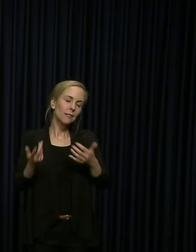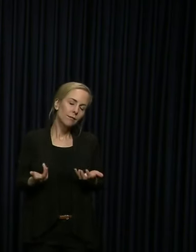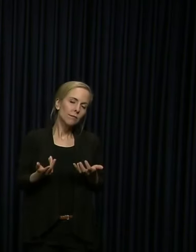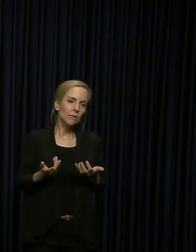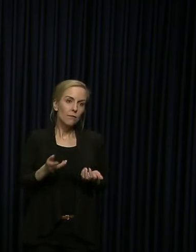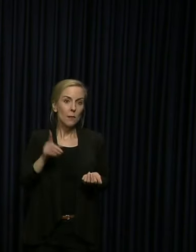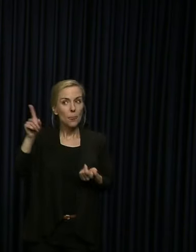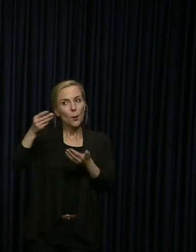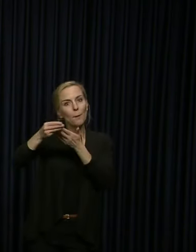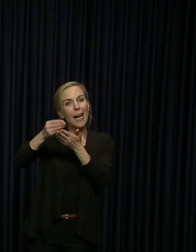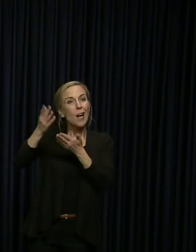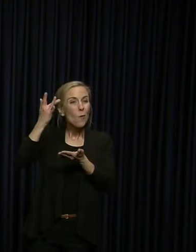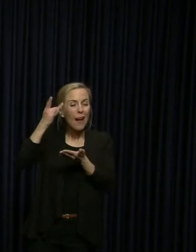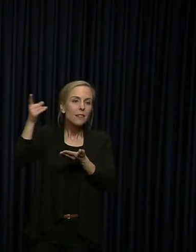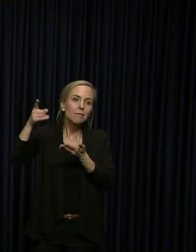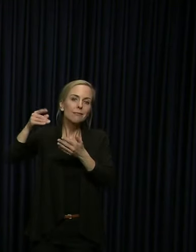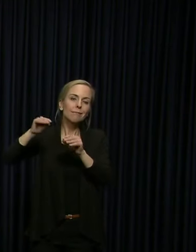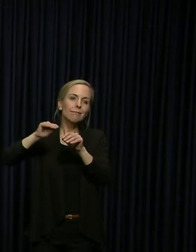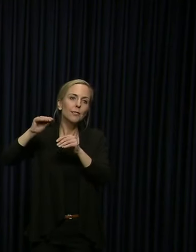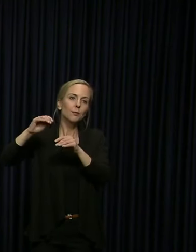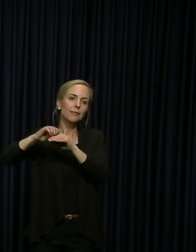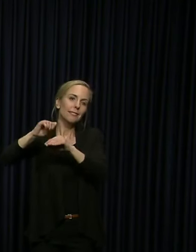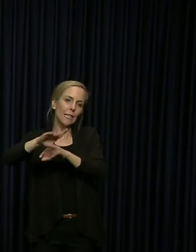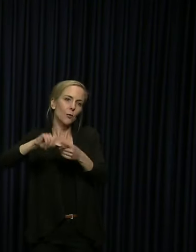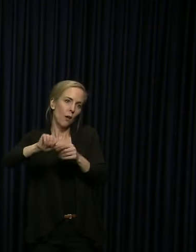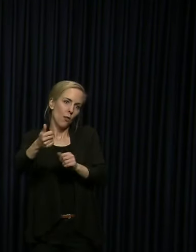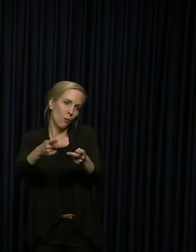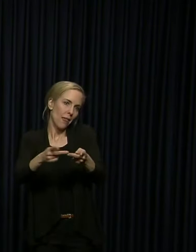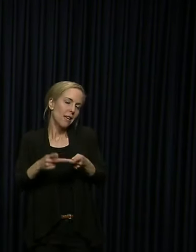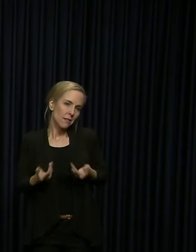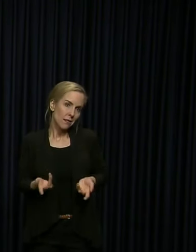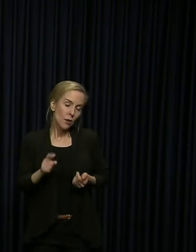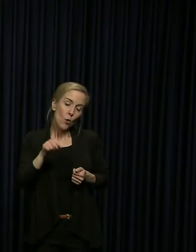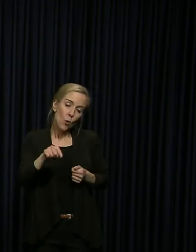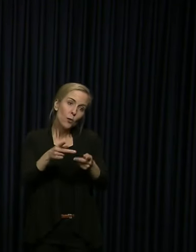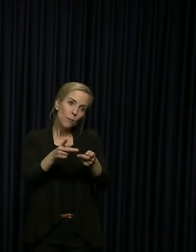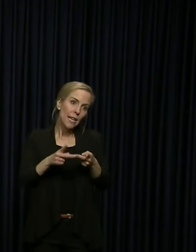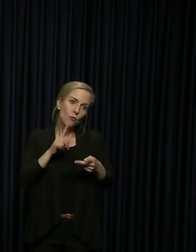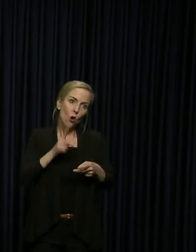AND IN A GROCERY STORE WE ARE TRYING TO TAKE AS MANY STEPS AS